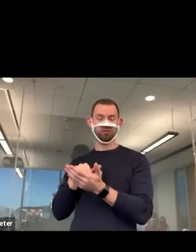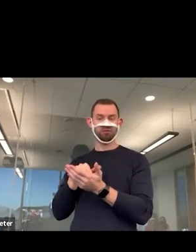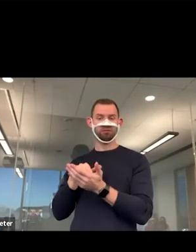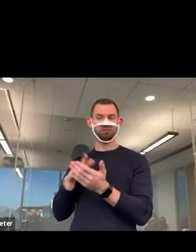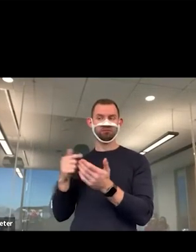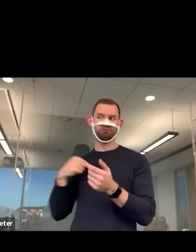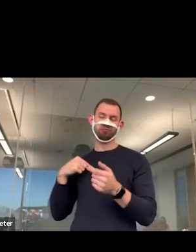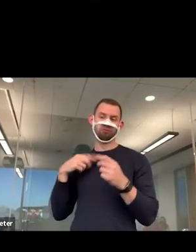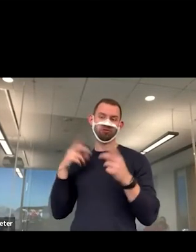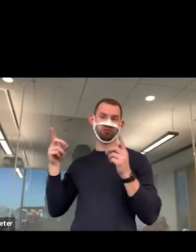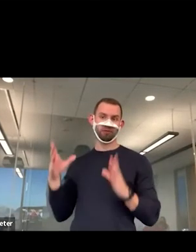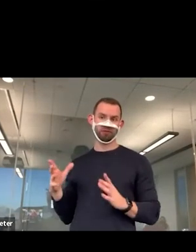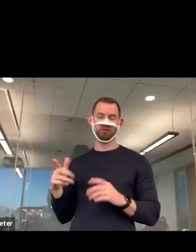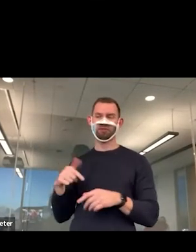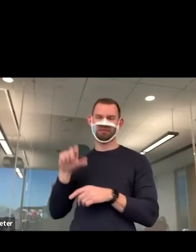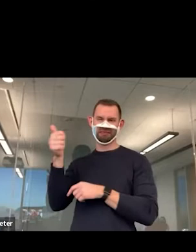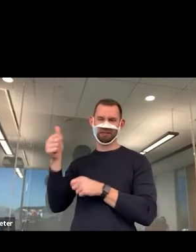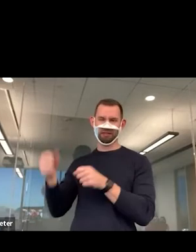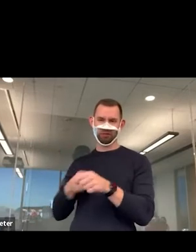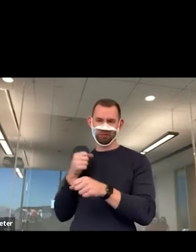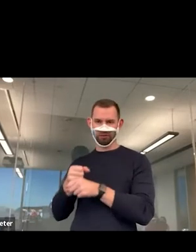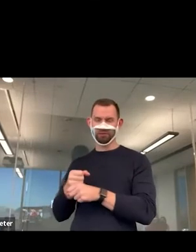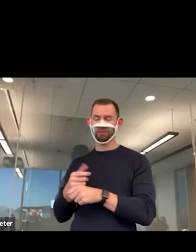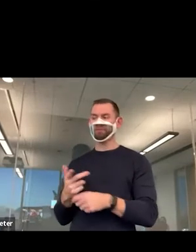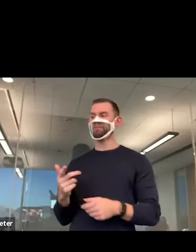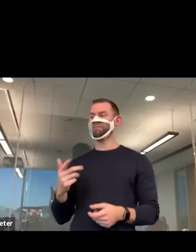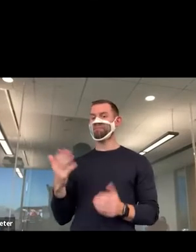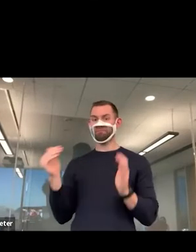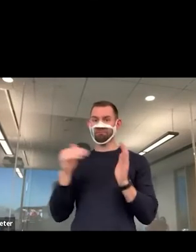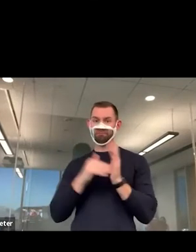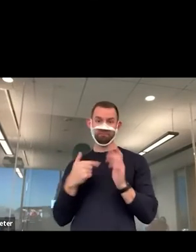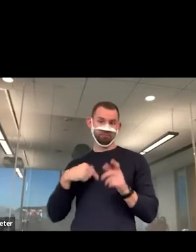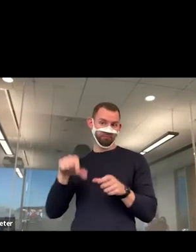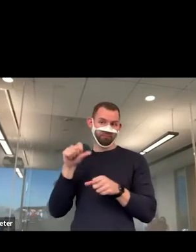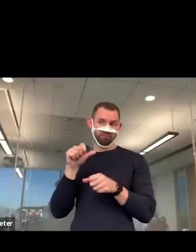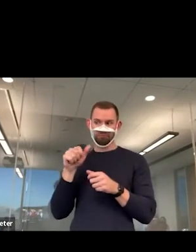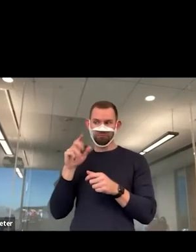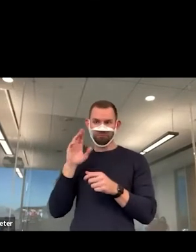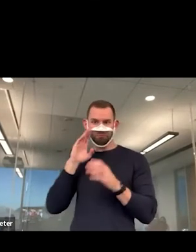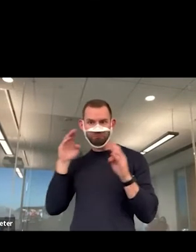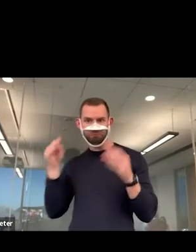again we did a lot of work on employment we did a lot of work on other things you know anywhere